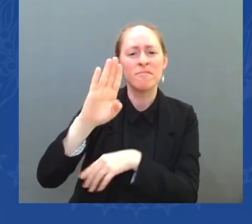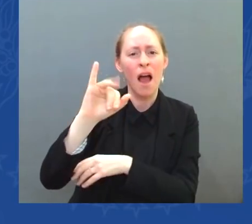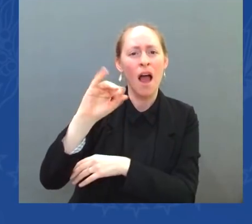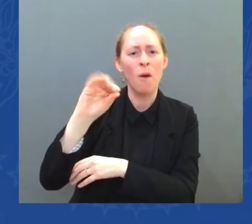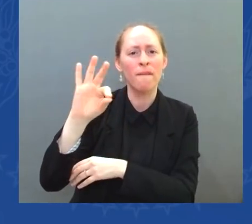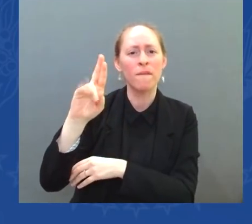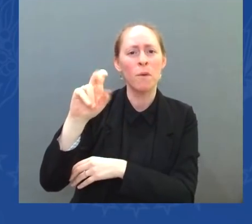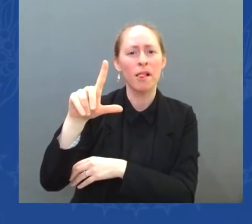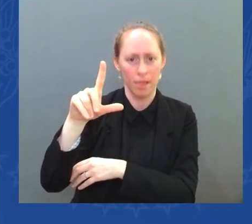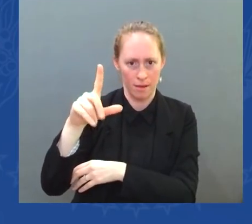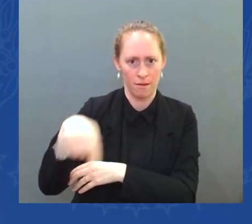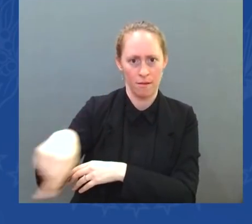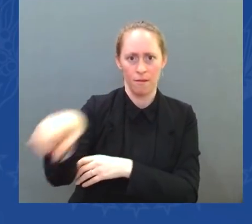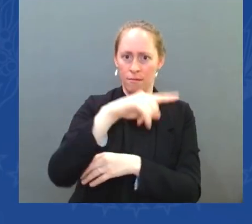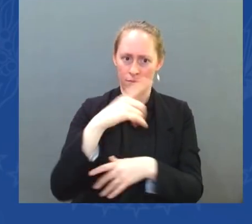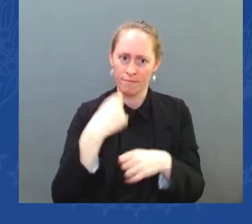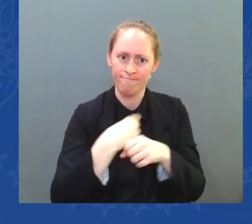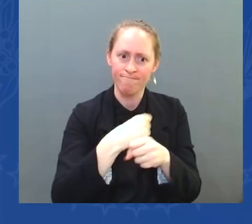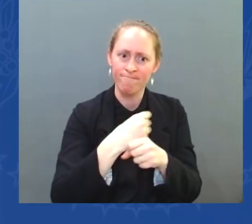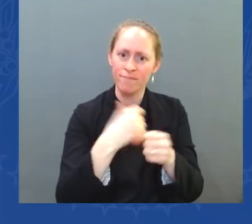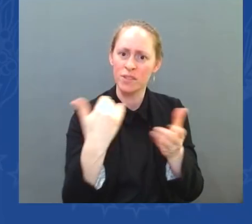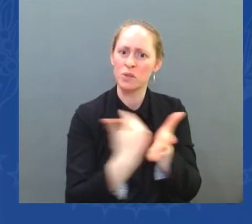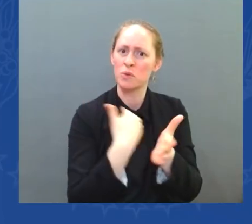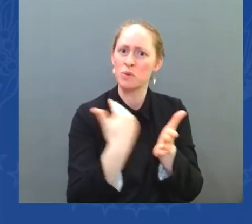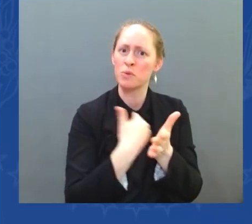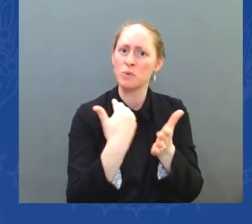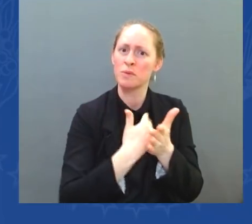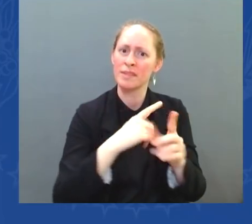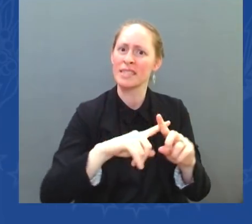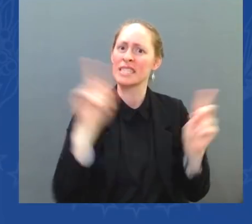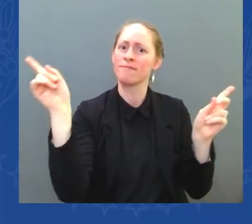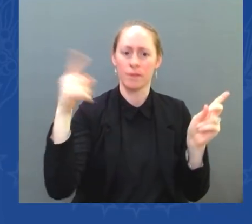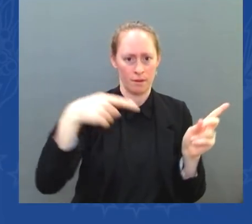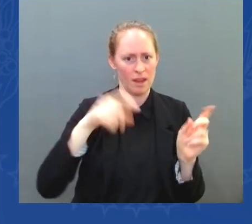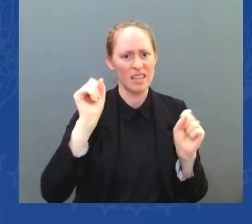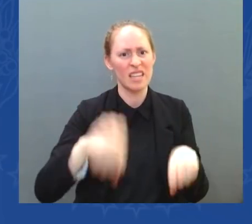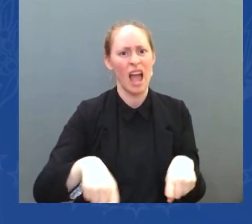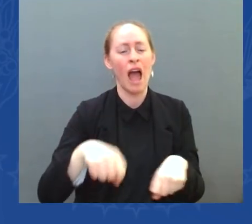And folks, I have been fighting tooth and nail for this, year after year.